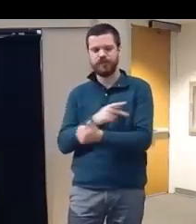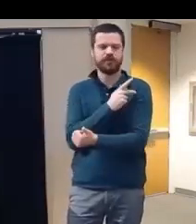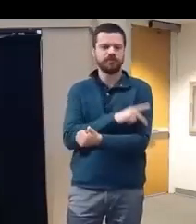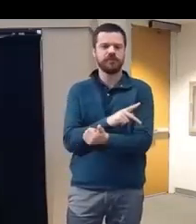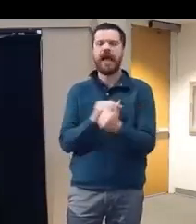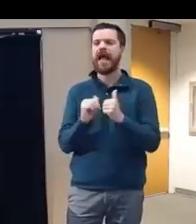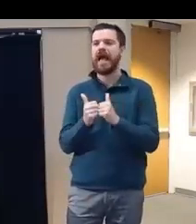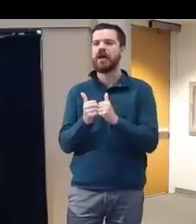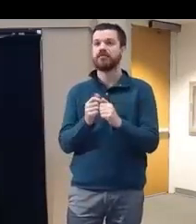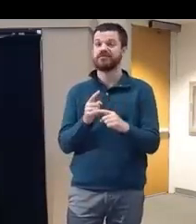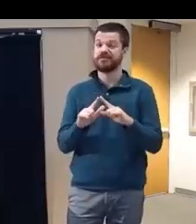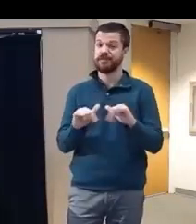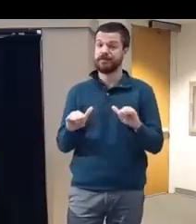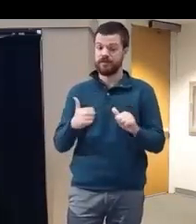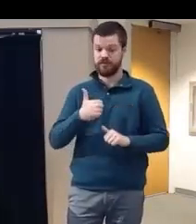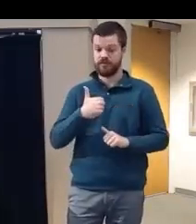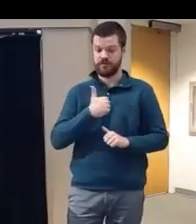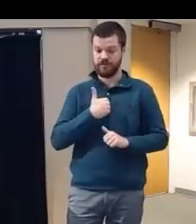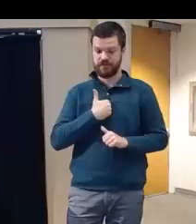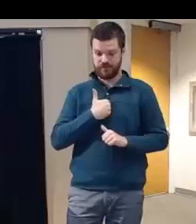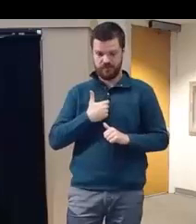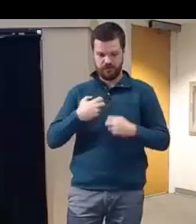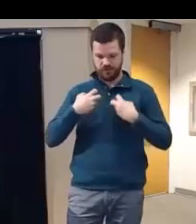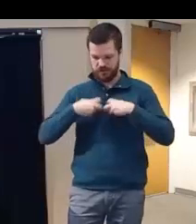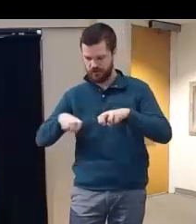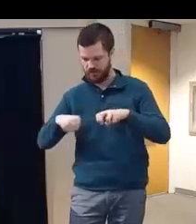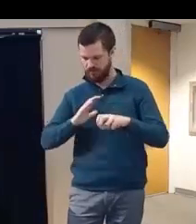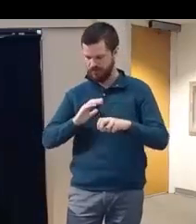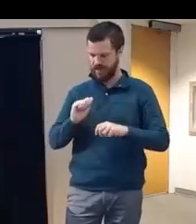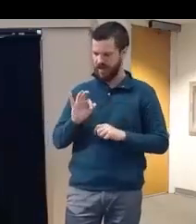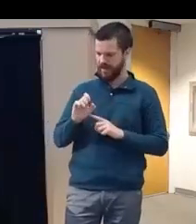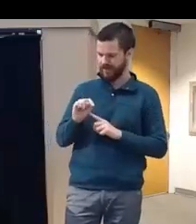to manage your own um counter transference and affect how to how to collaborate with